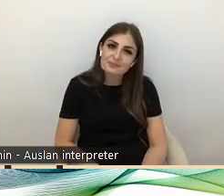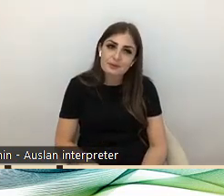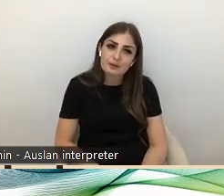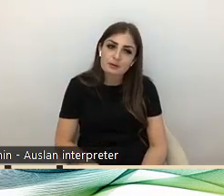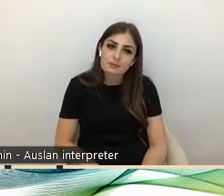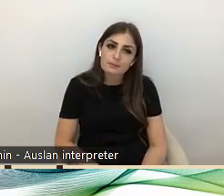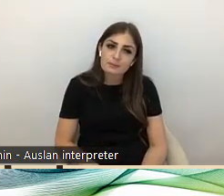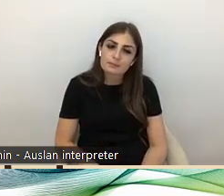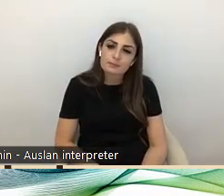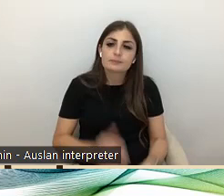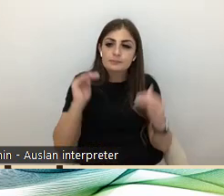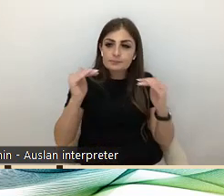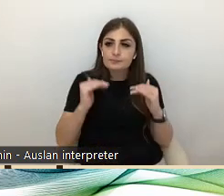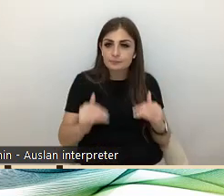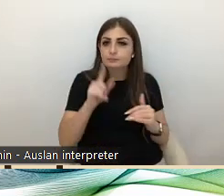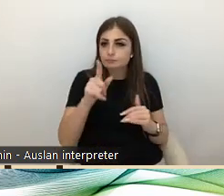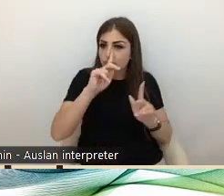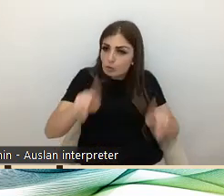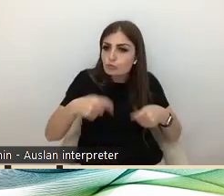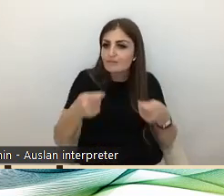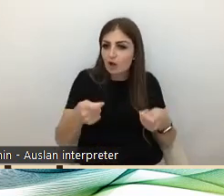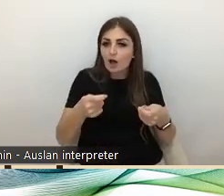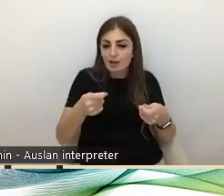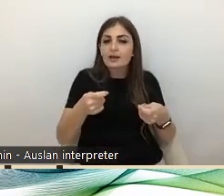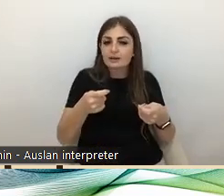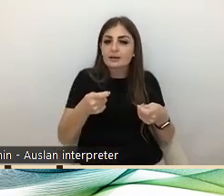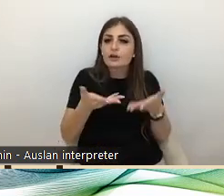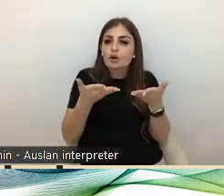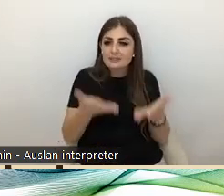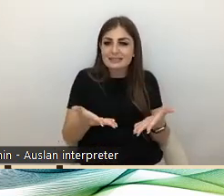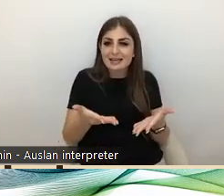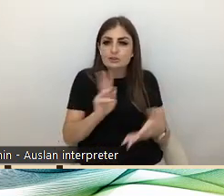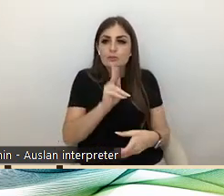The next step is once you have provided consent to participate in the program, the NDIA will